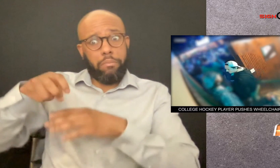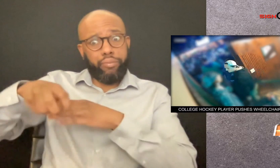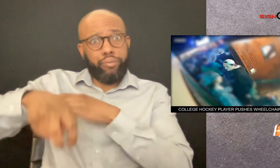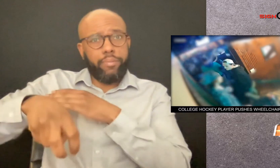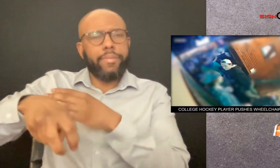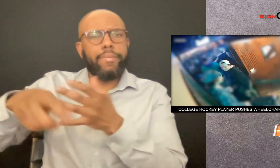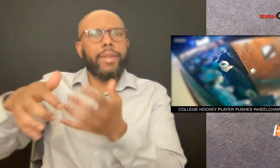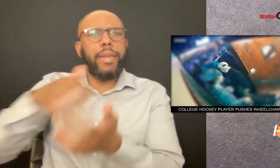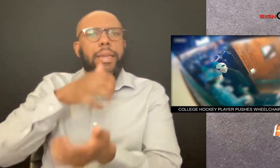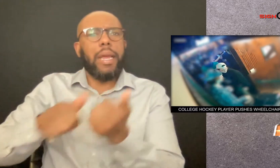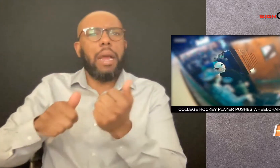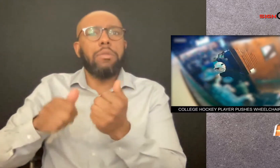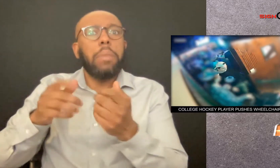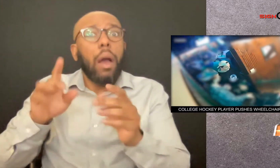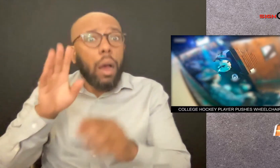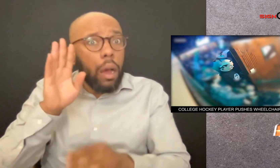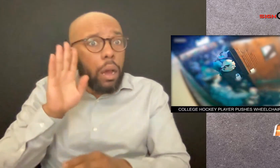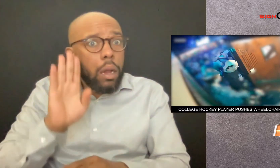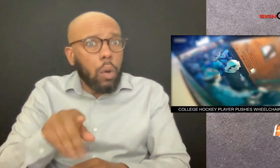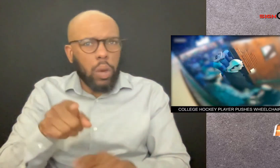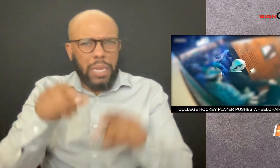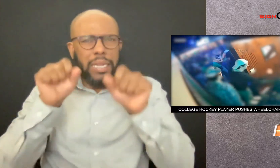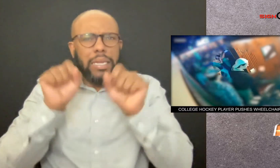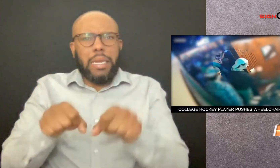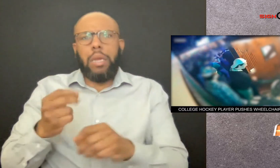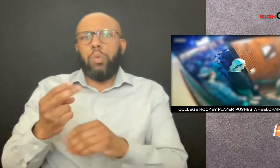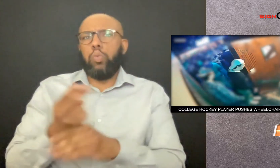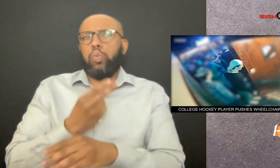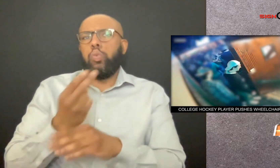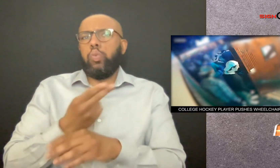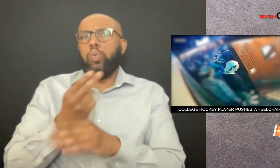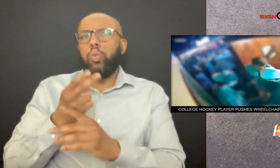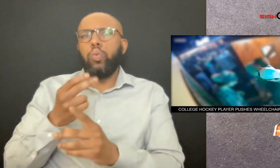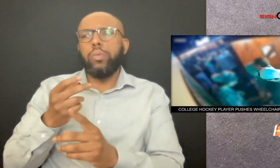The wheelchair is damaged, but she is still able to use it.